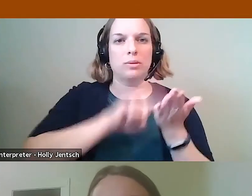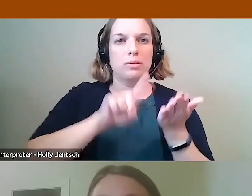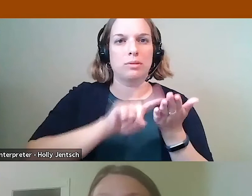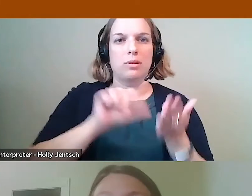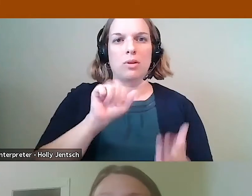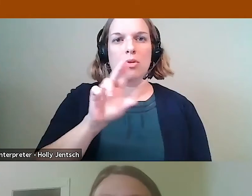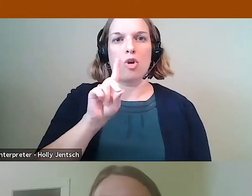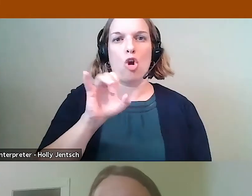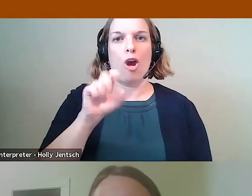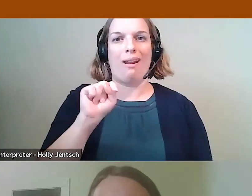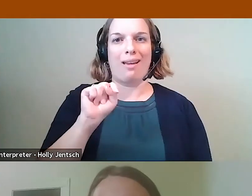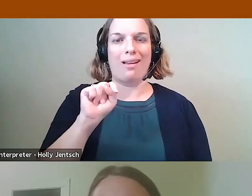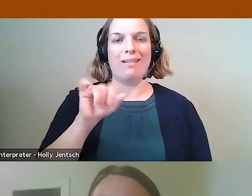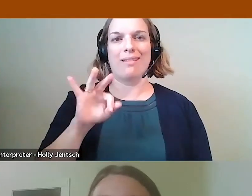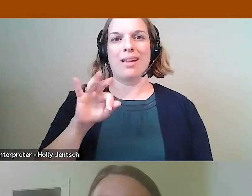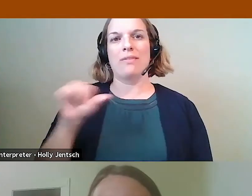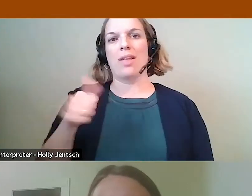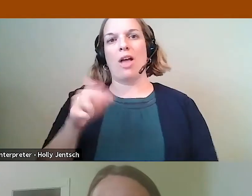if the other university has ever had an audit finding